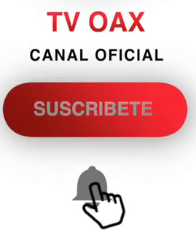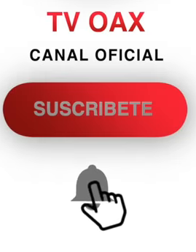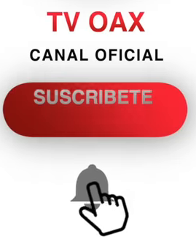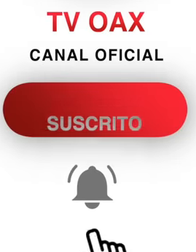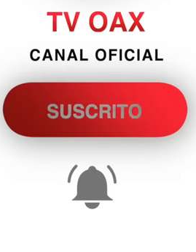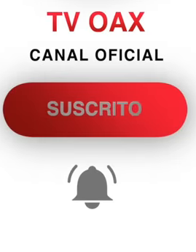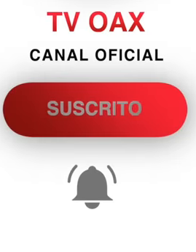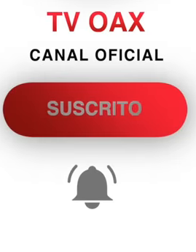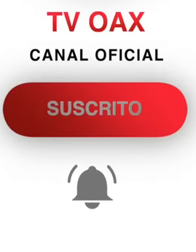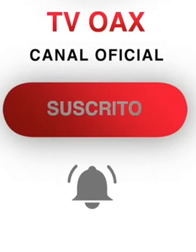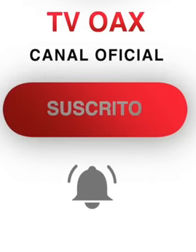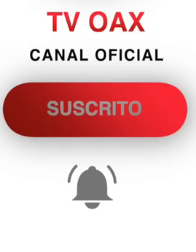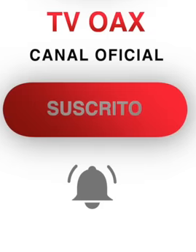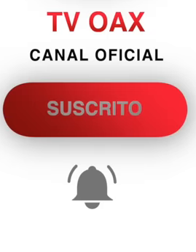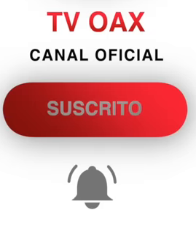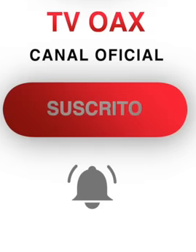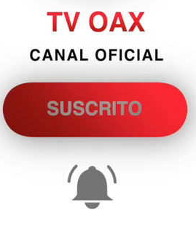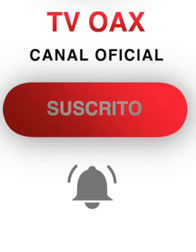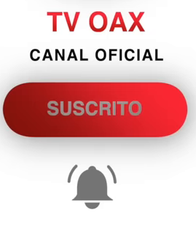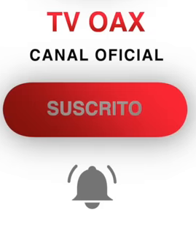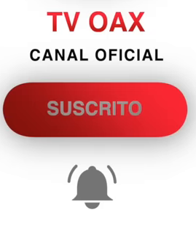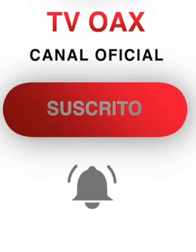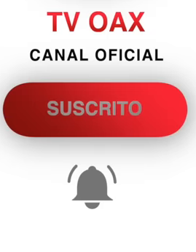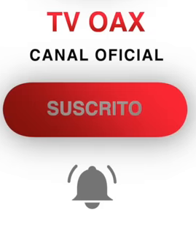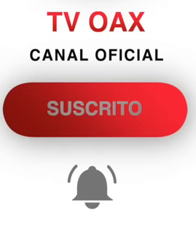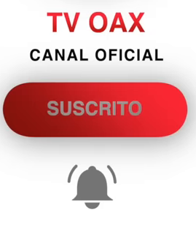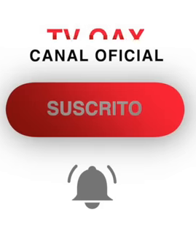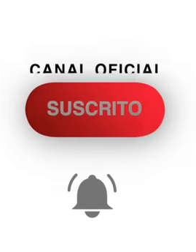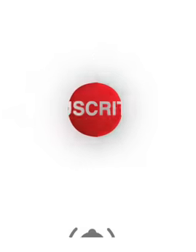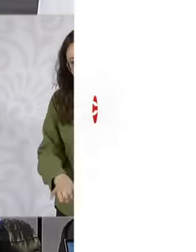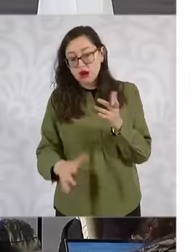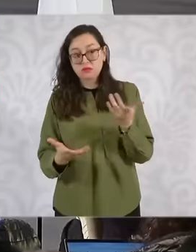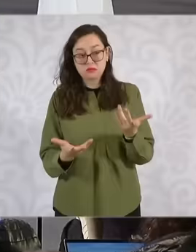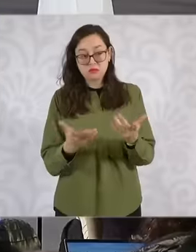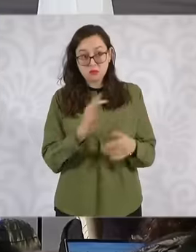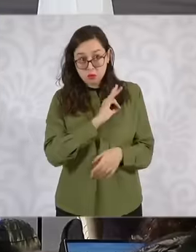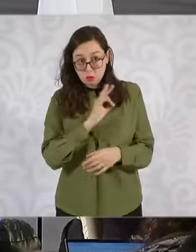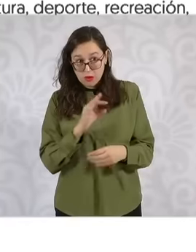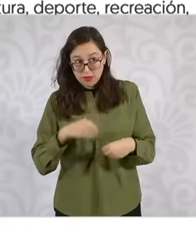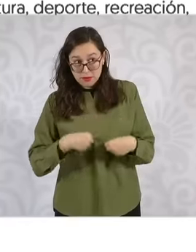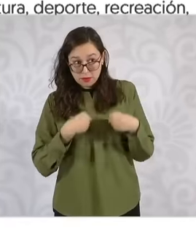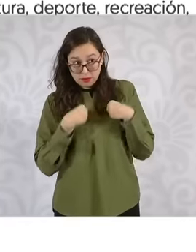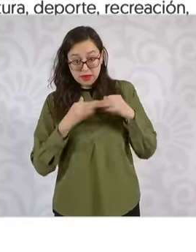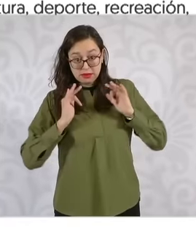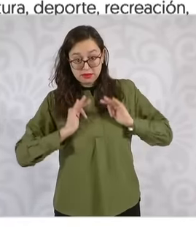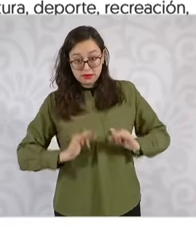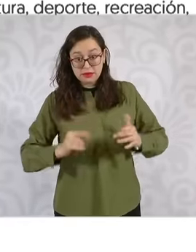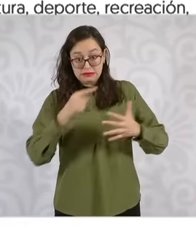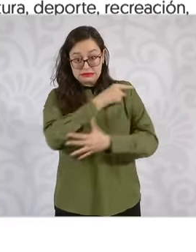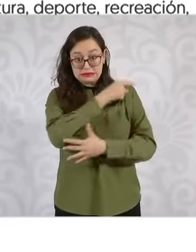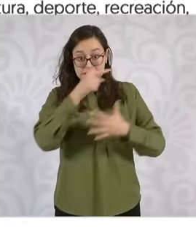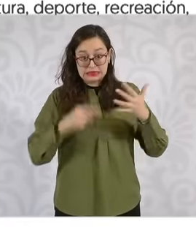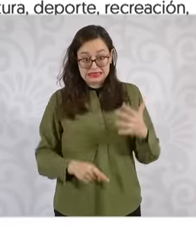services having adequate habitability all of this that you see here has to do